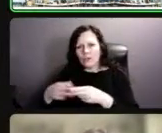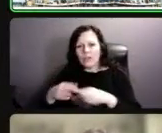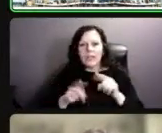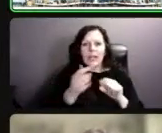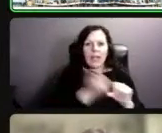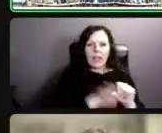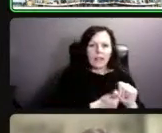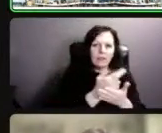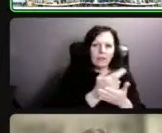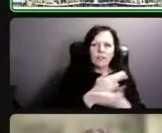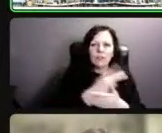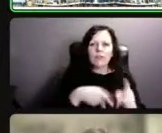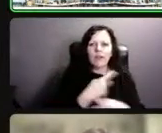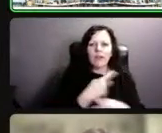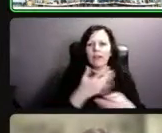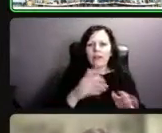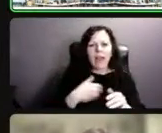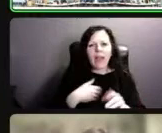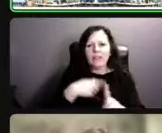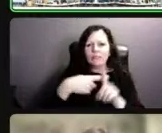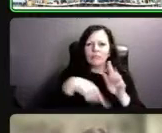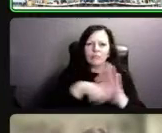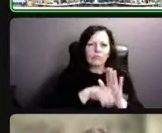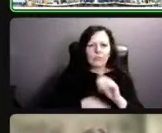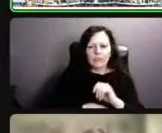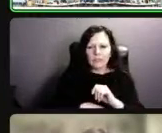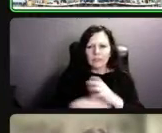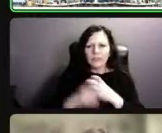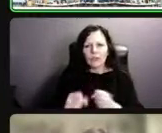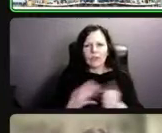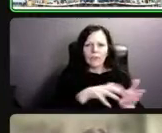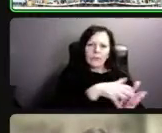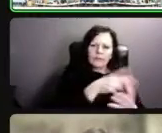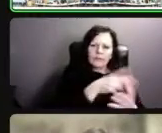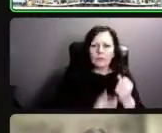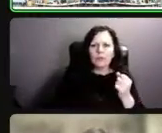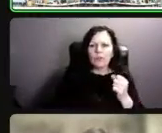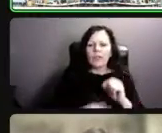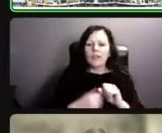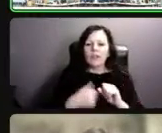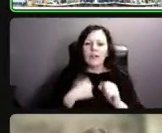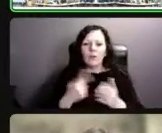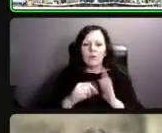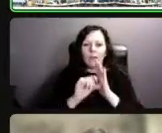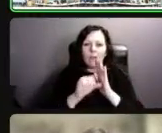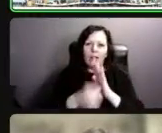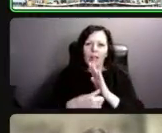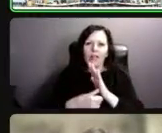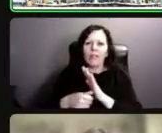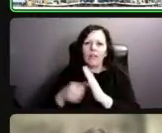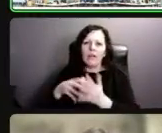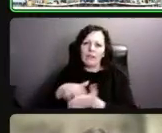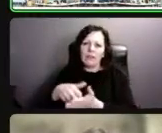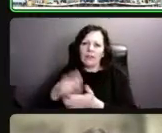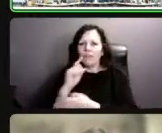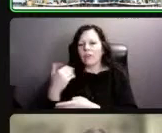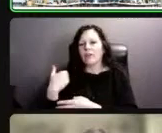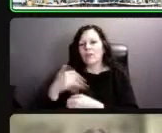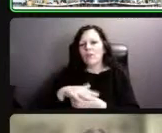YOU CAN TRY TO PASS AND MY COLLEAGUES COLLEAGUE WE'LL TALK ABOUT IT SHORTLY. EVERY SINGLE REVENUE TYPE HAS